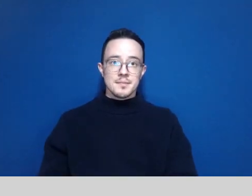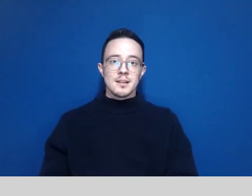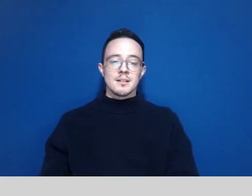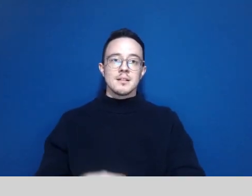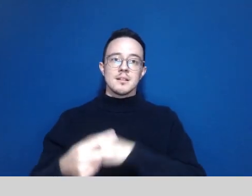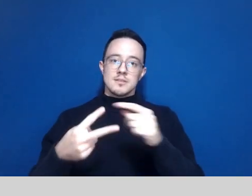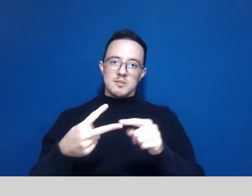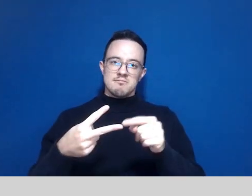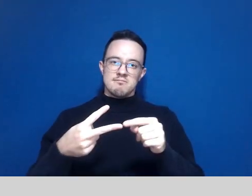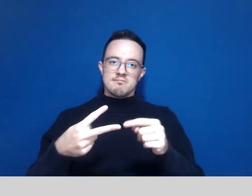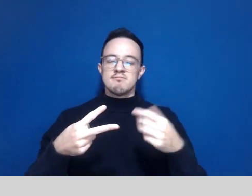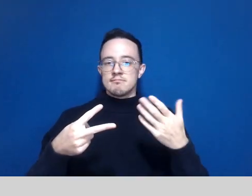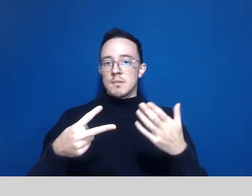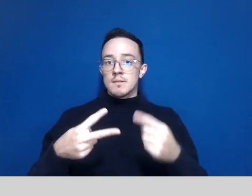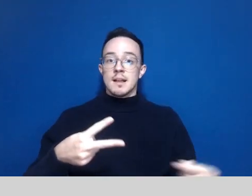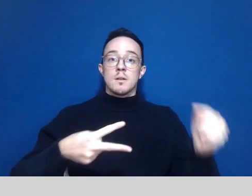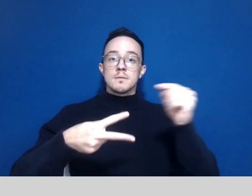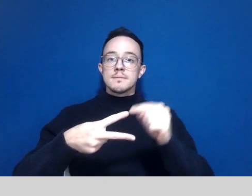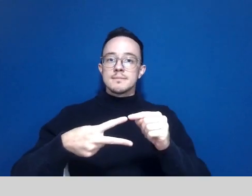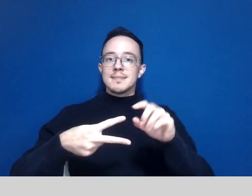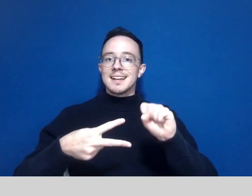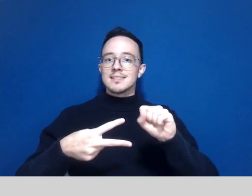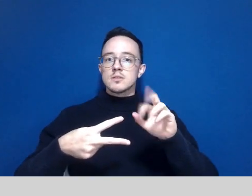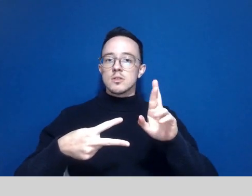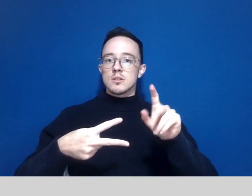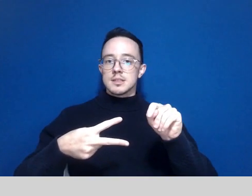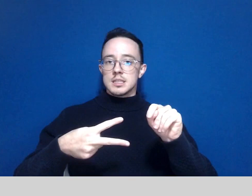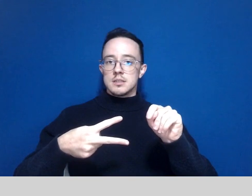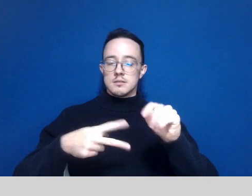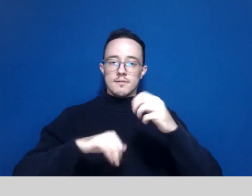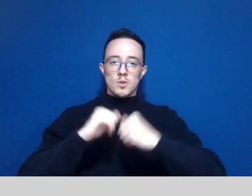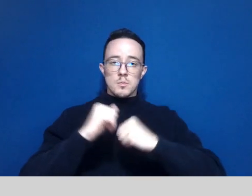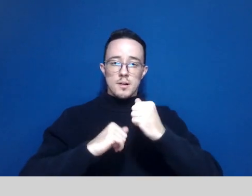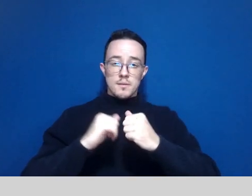Let's see here, let's jump over back into this.